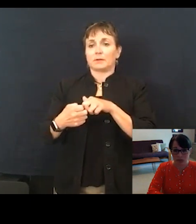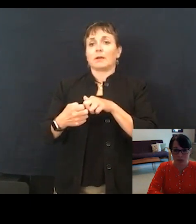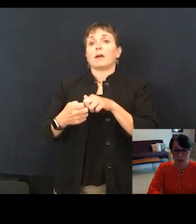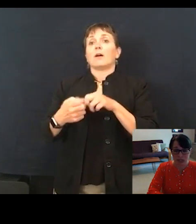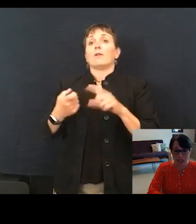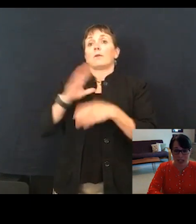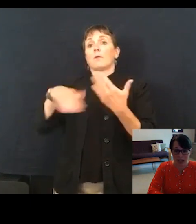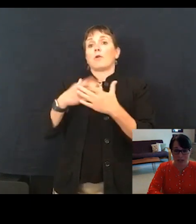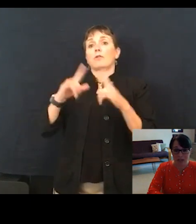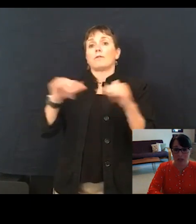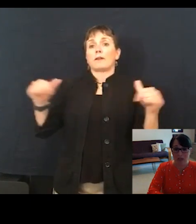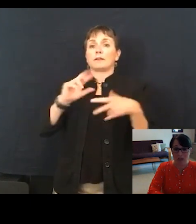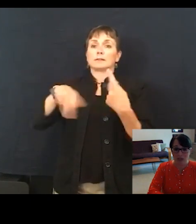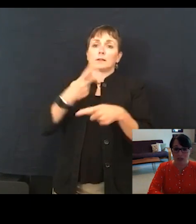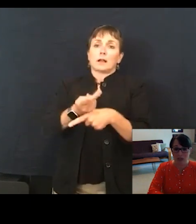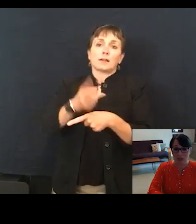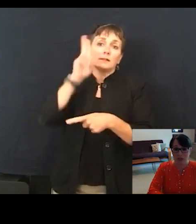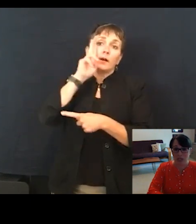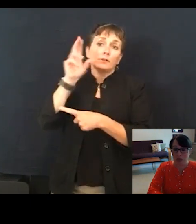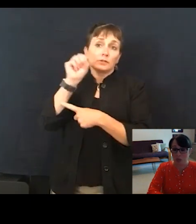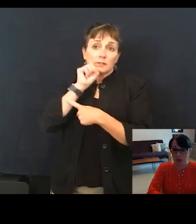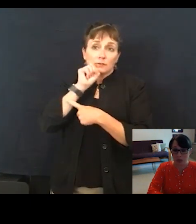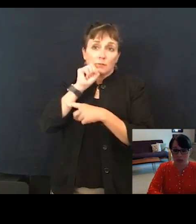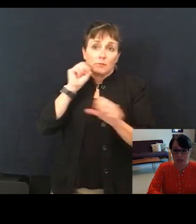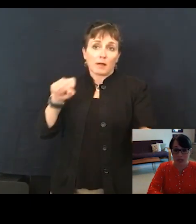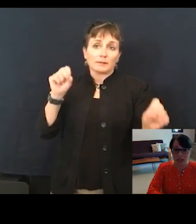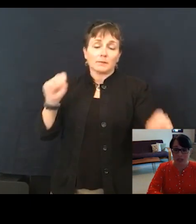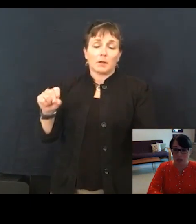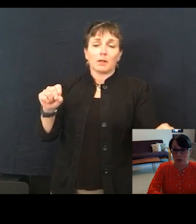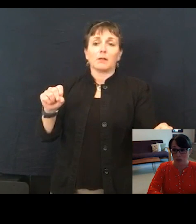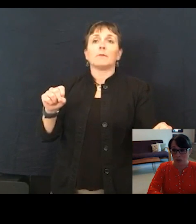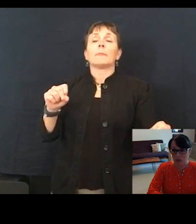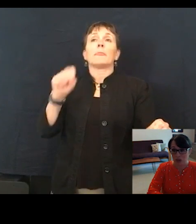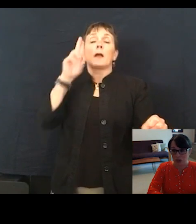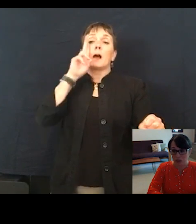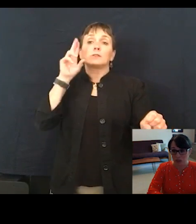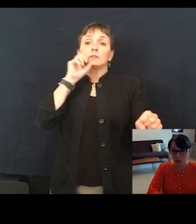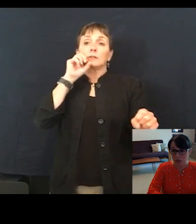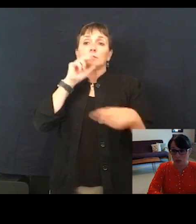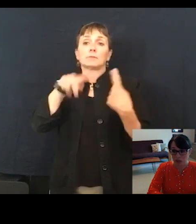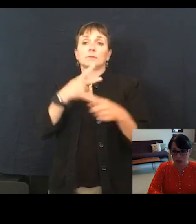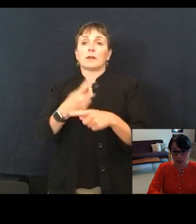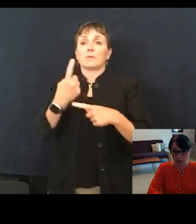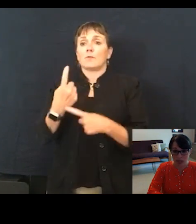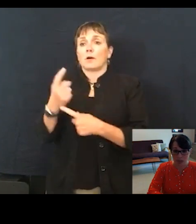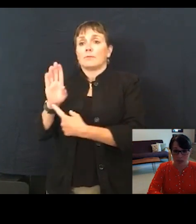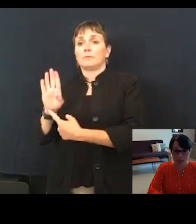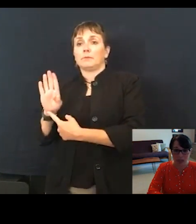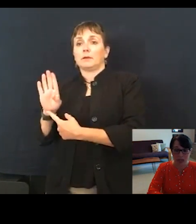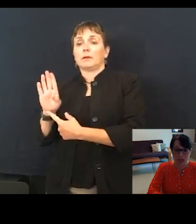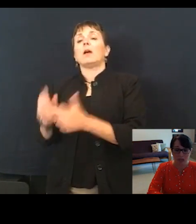that one can have, Usher syndrome type 1B is one of the most common and most severe subtypes.